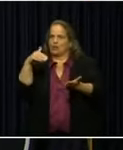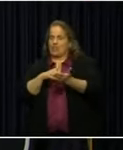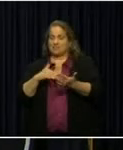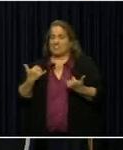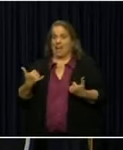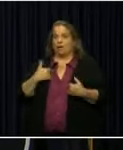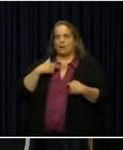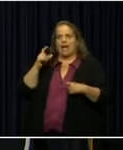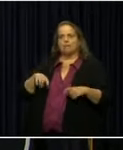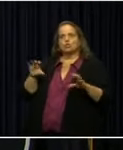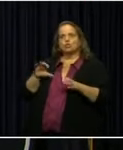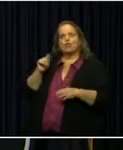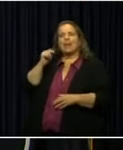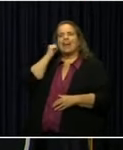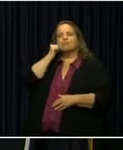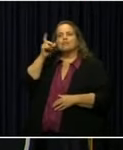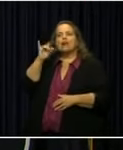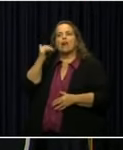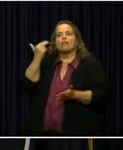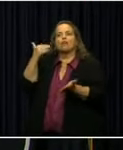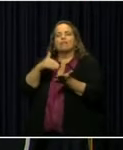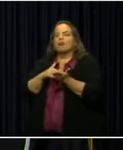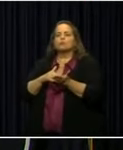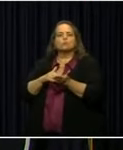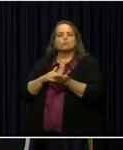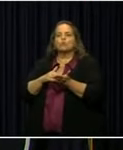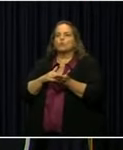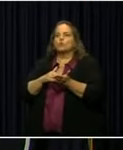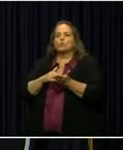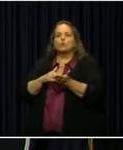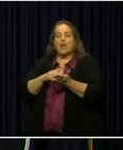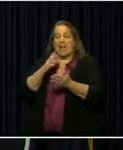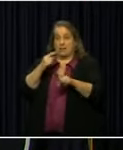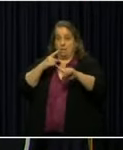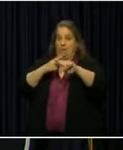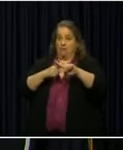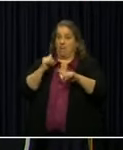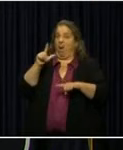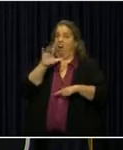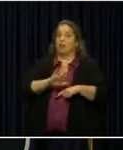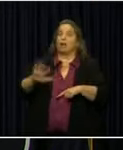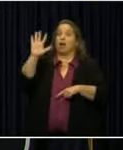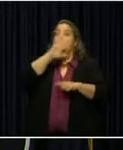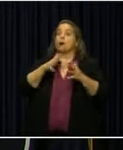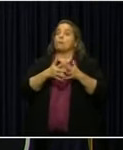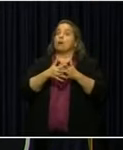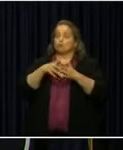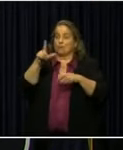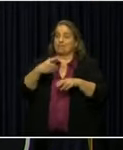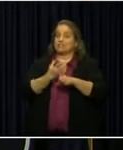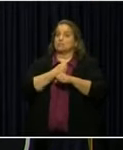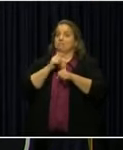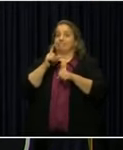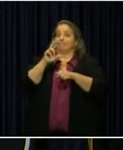DIRTH, THE DIFFICULTY IN GETTING PPE, ESPECIALLY ON THE PRIVATE SECTOR OR HEALTH CARE SIDE.